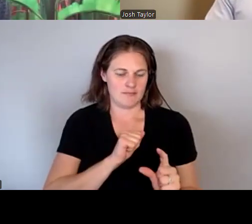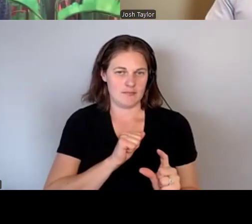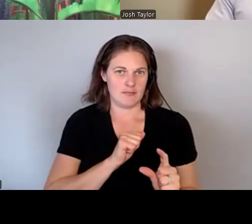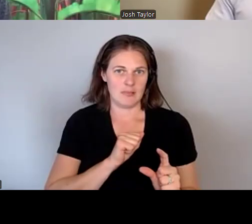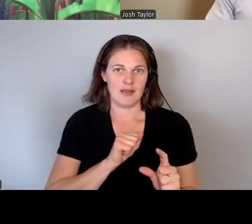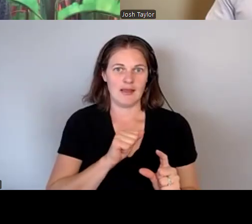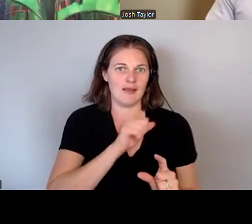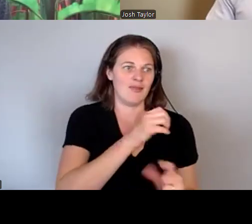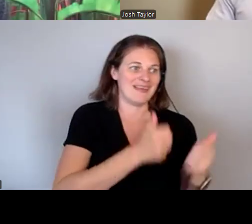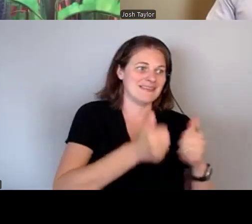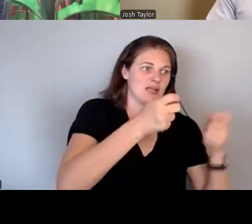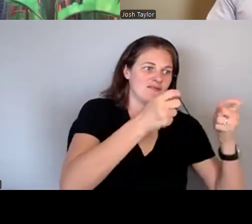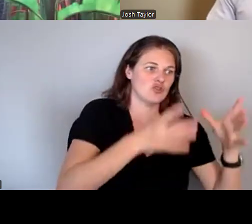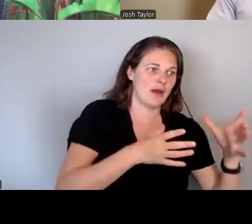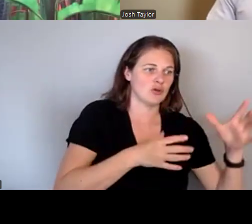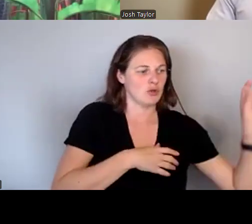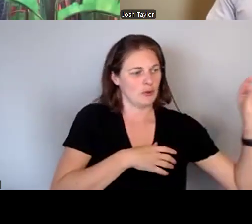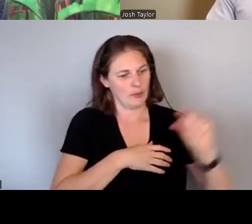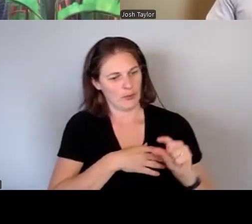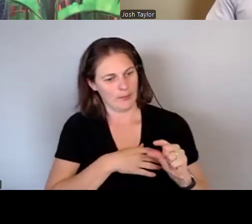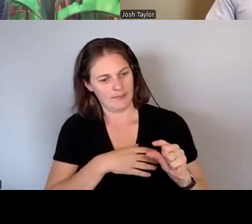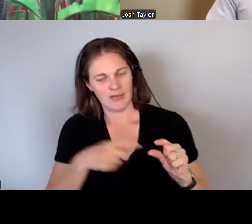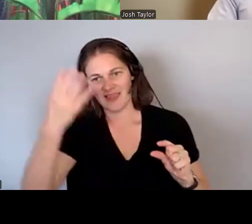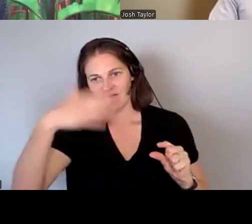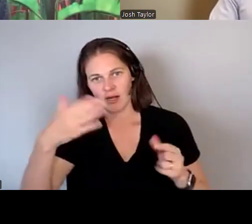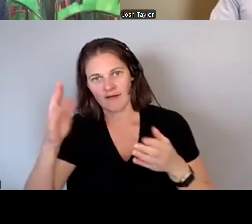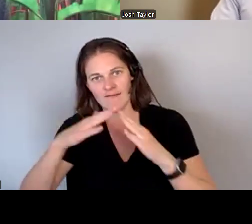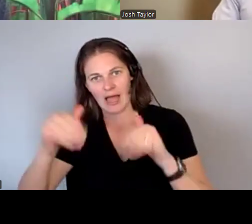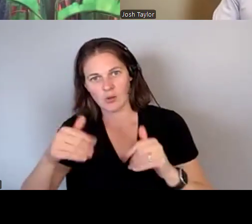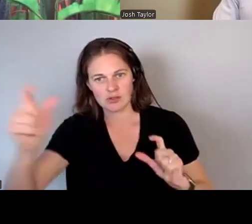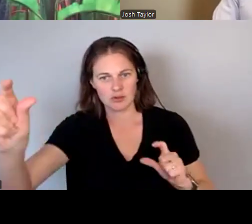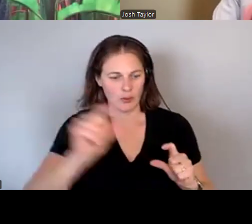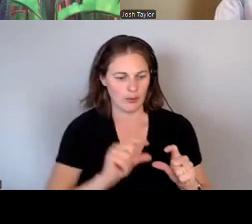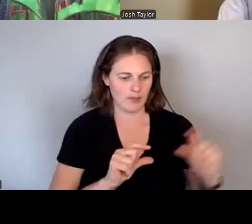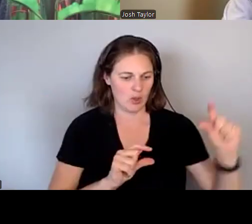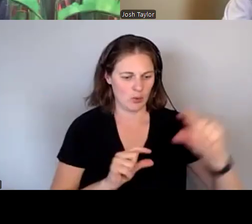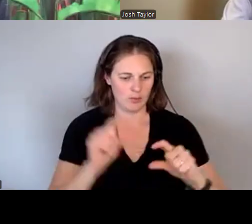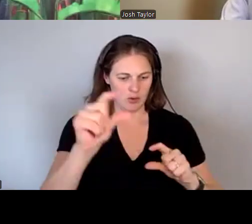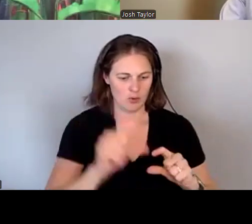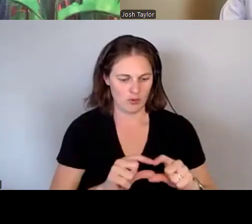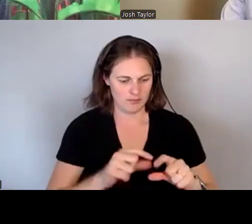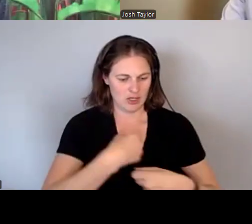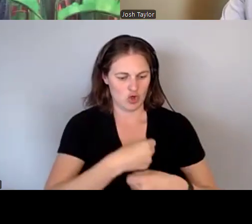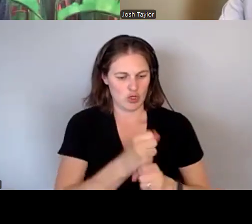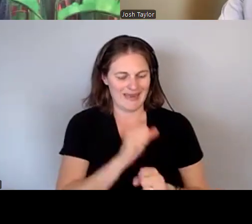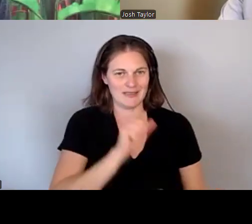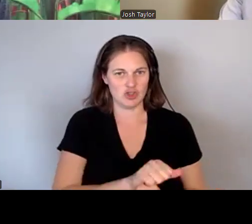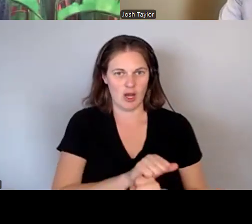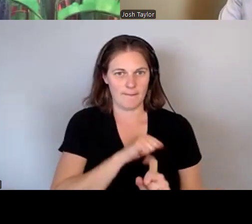and I take this from the person who's front of house, and they all become this other job. Yeah, I- And also, and then maybe there's also